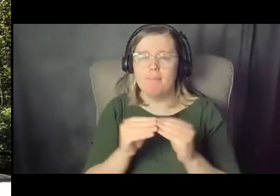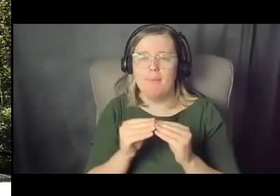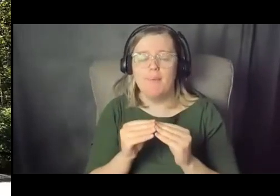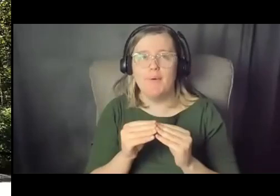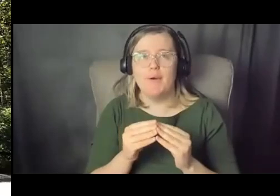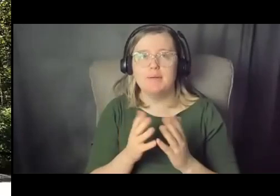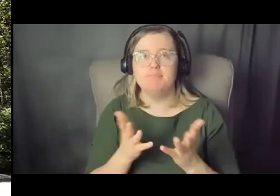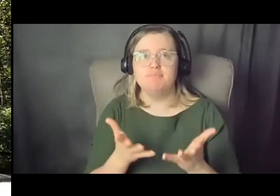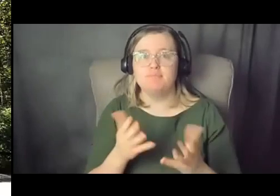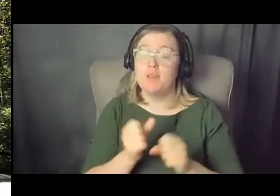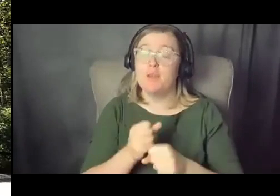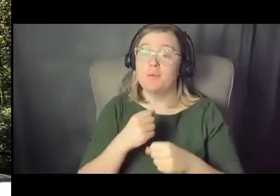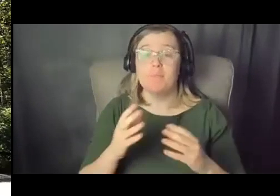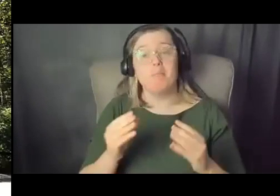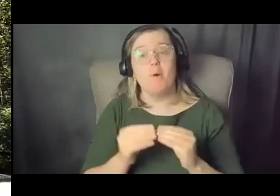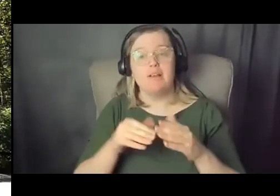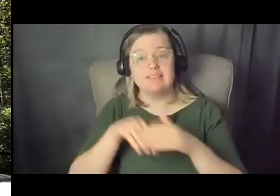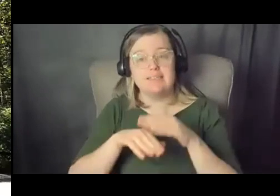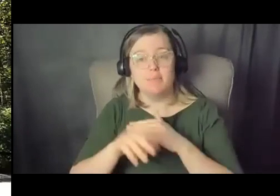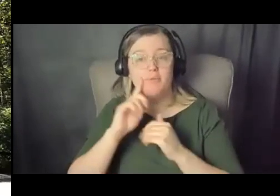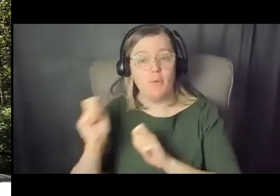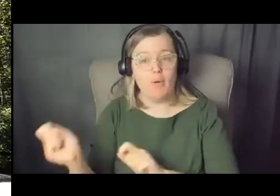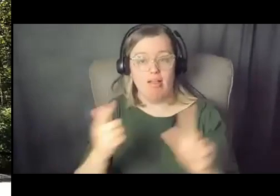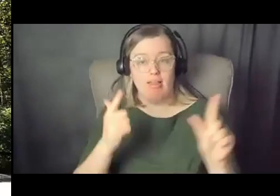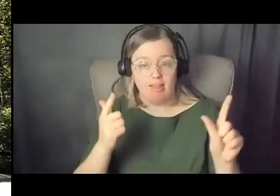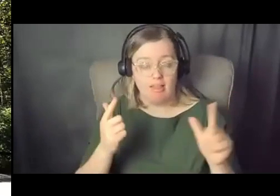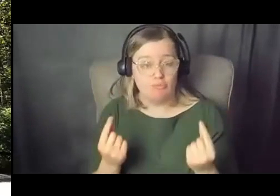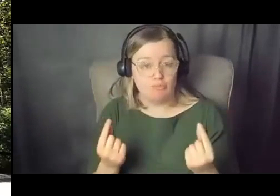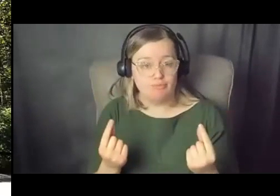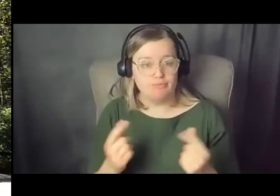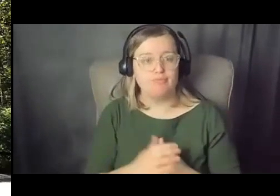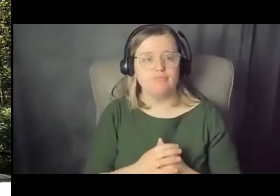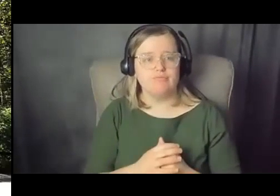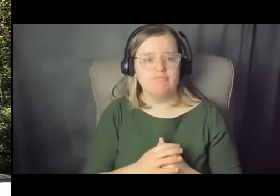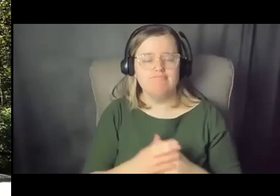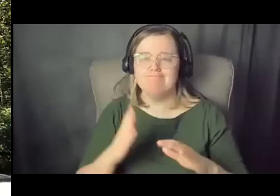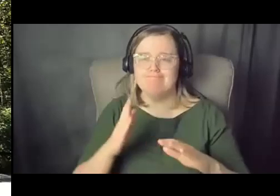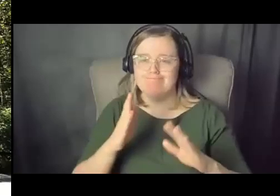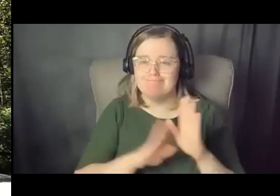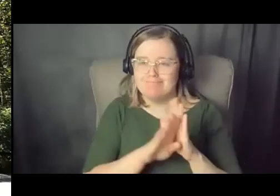a more accessibility for everybody is to work on signage and seeding.